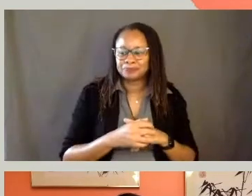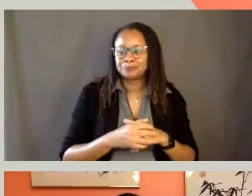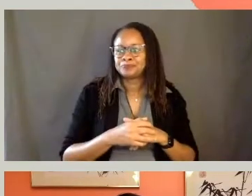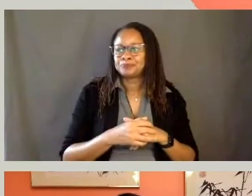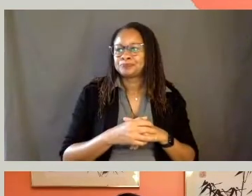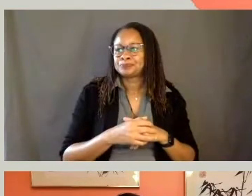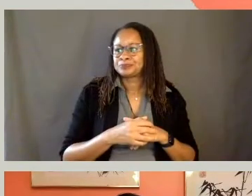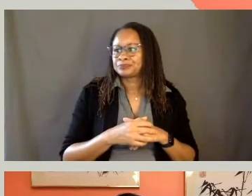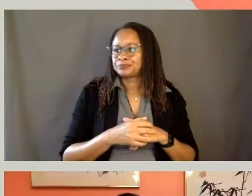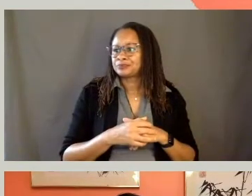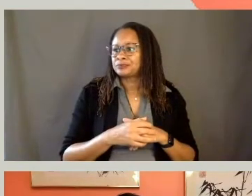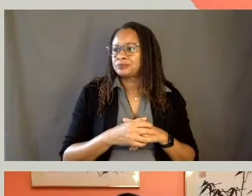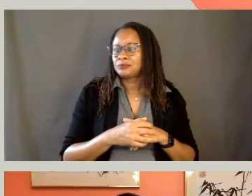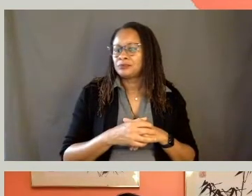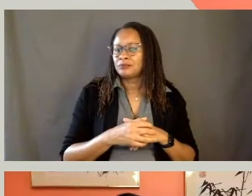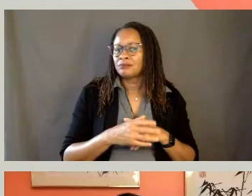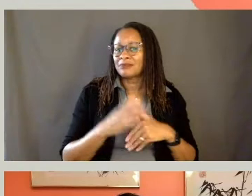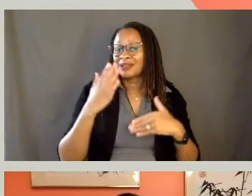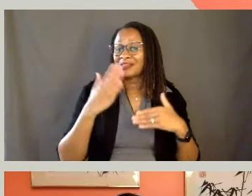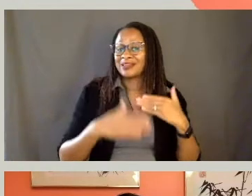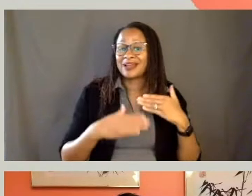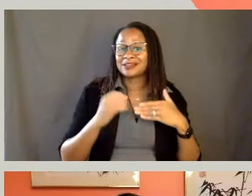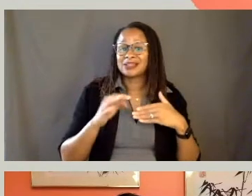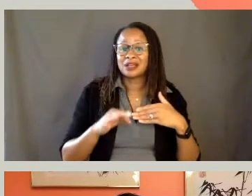In the second year, towards the end of the second year